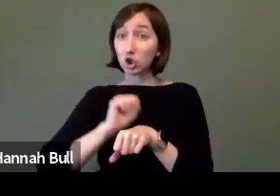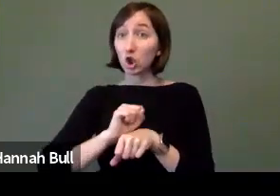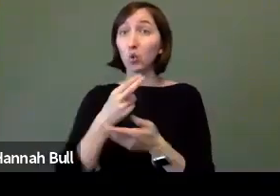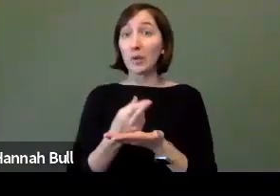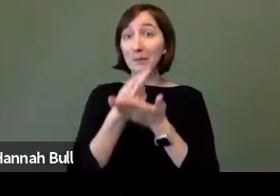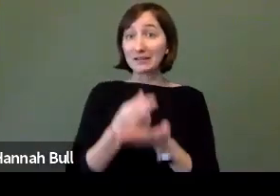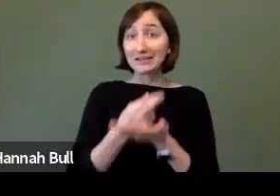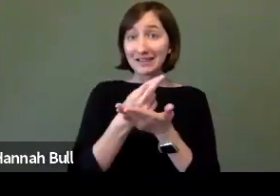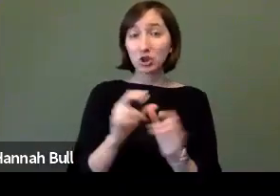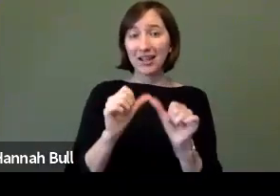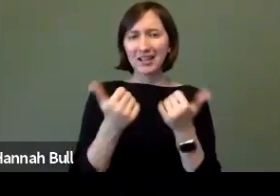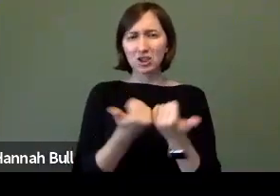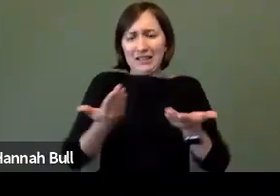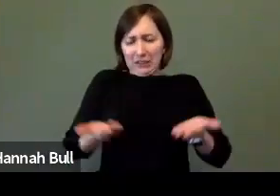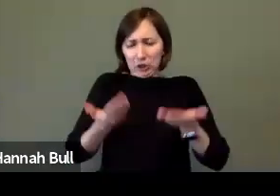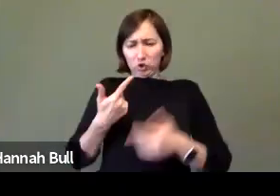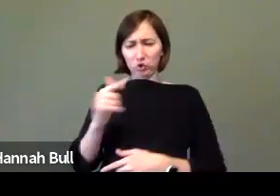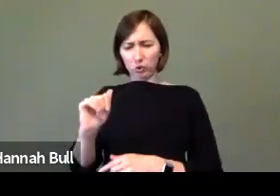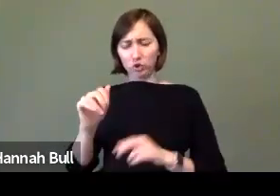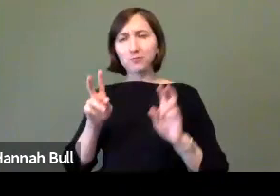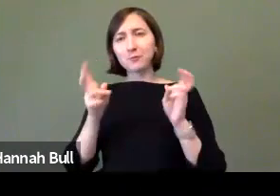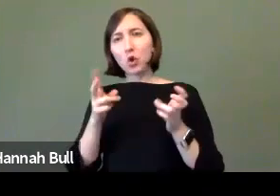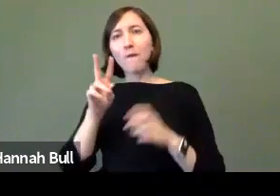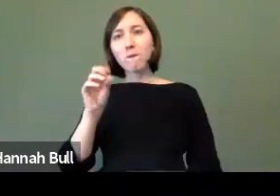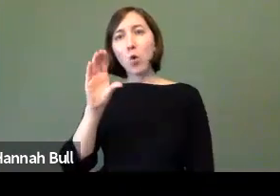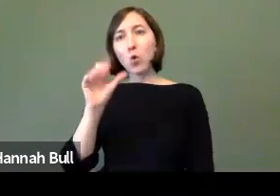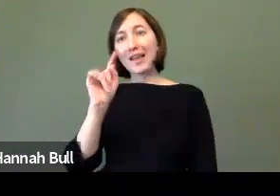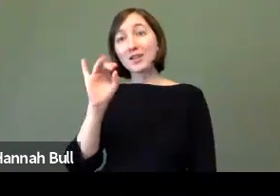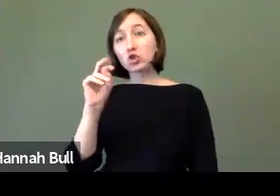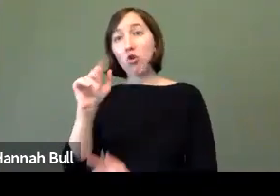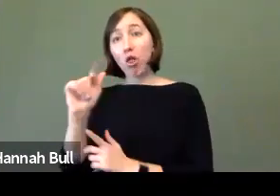is called Georgia Vocational Rehabilitation Agency or GVRA.